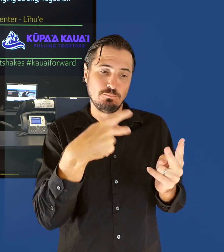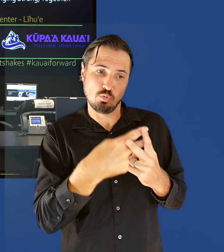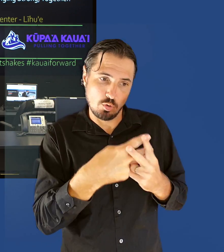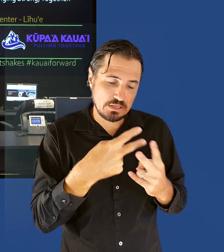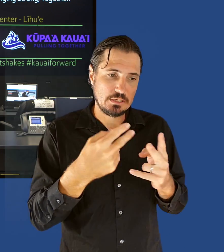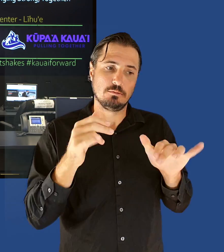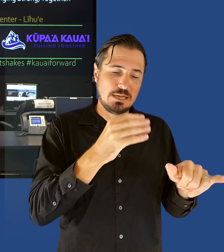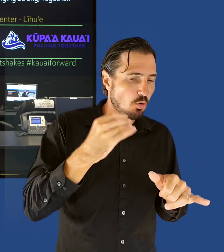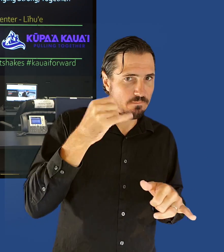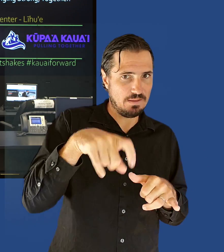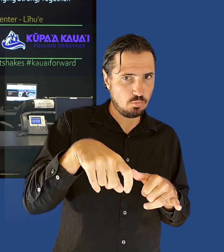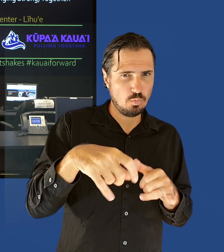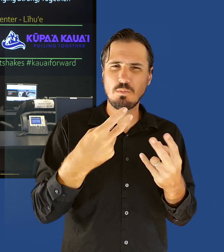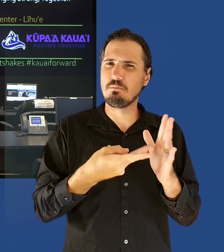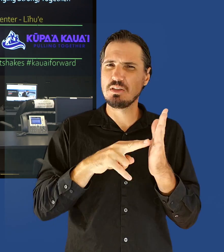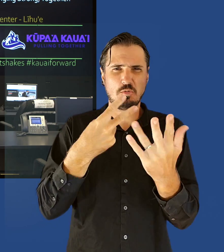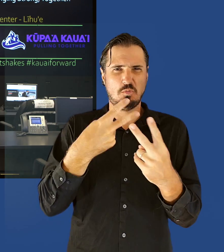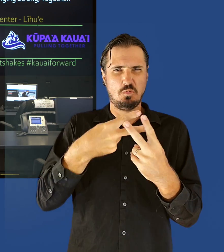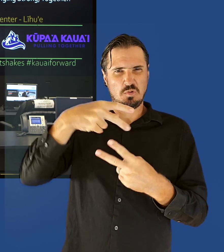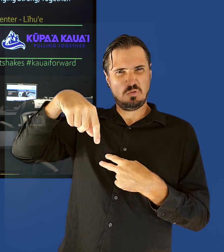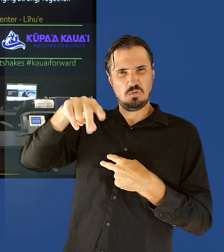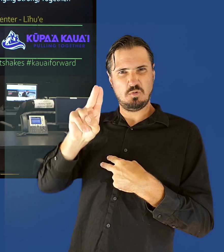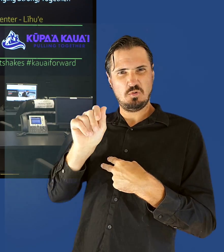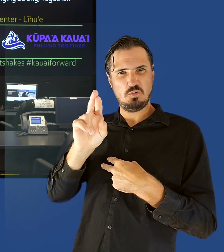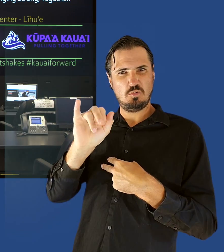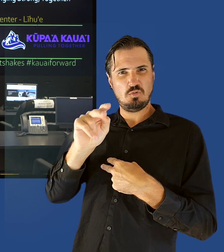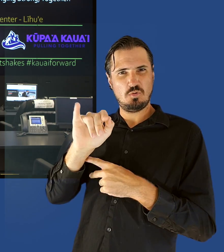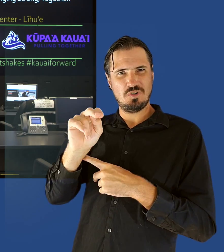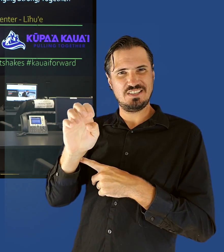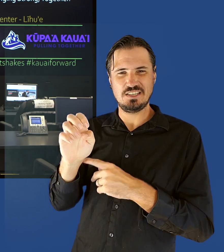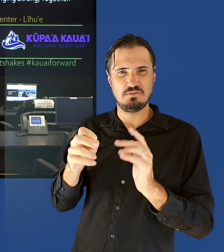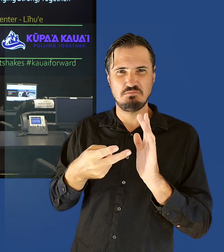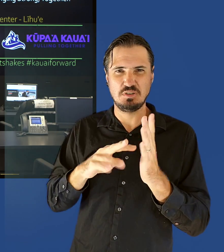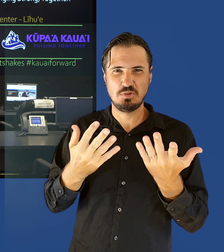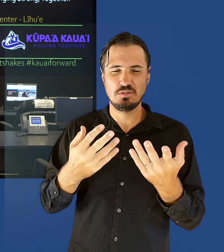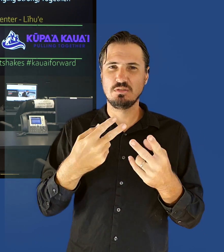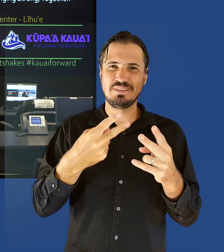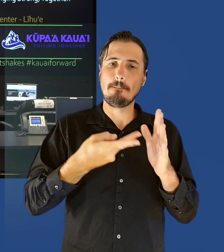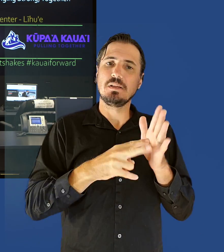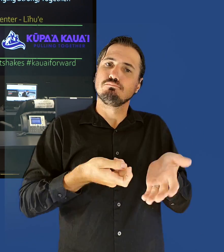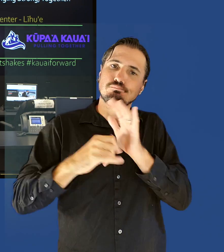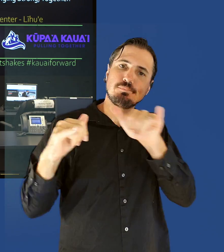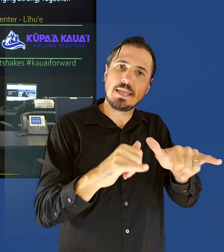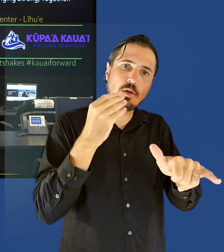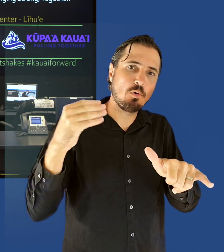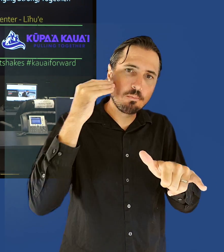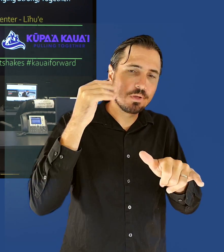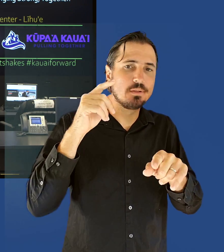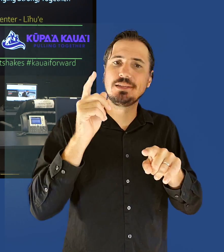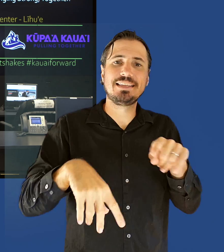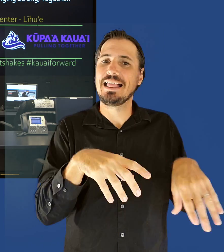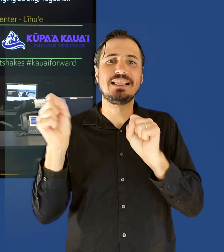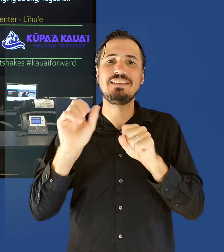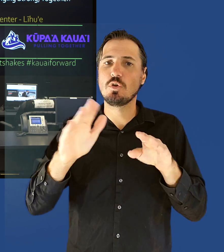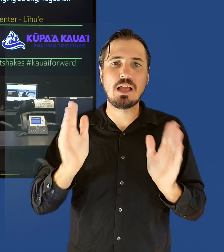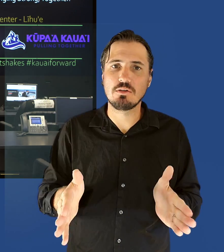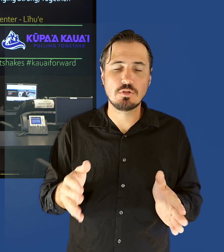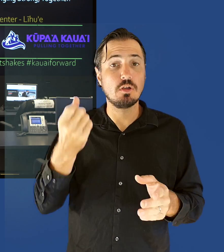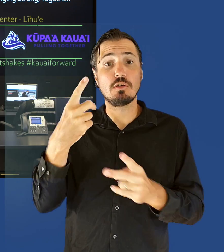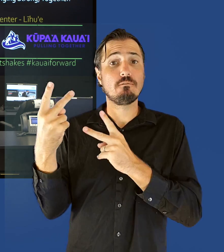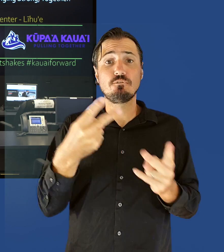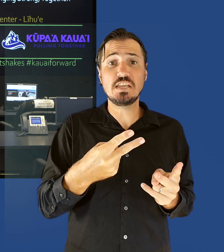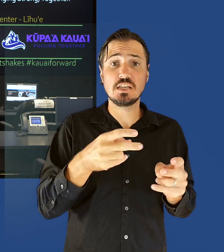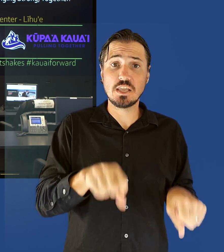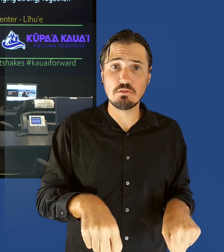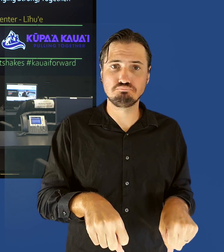Here is the story on quarantine: During quarantine, contacts do not leave their homes or their place of quarantine, and they do not receive visitors.